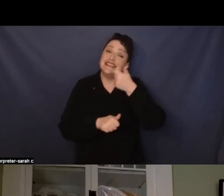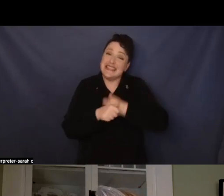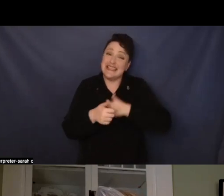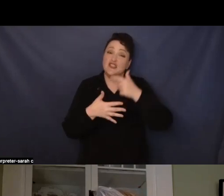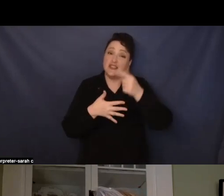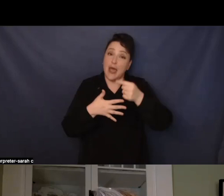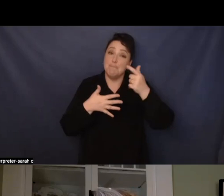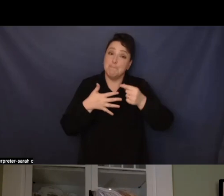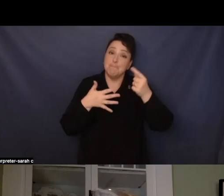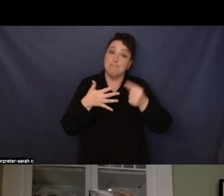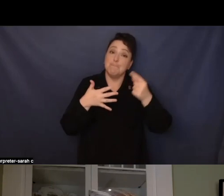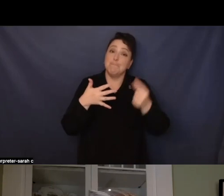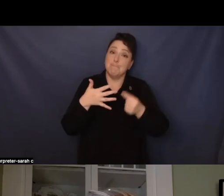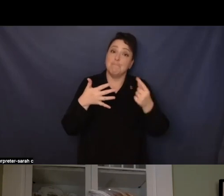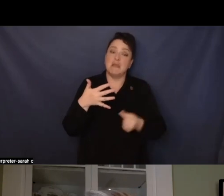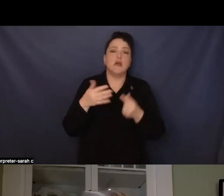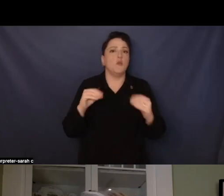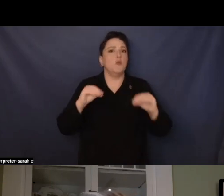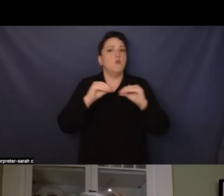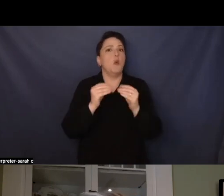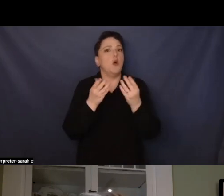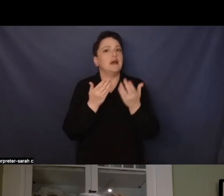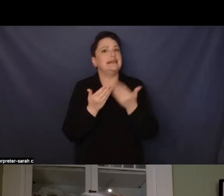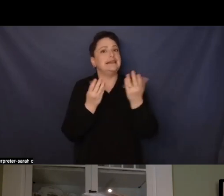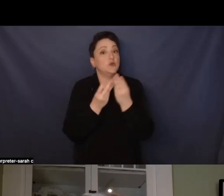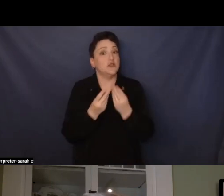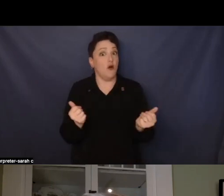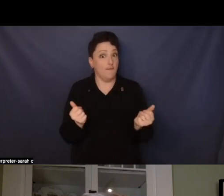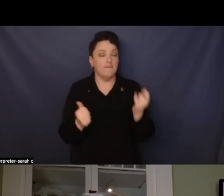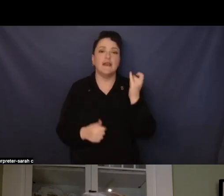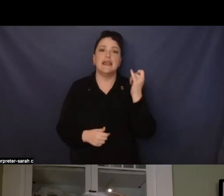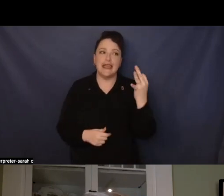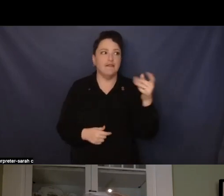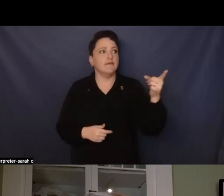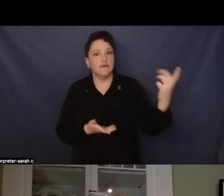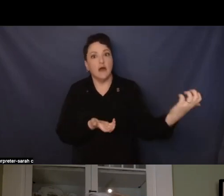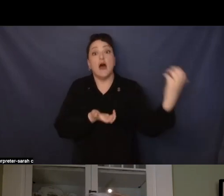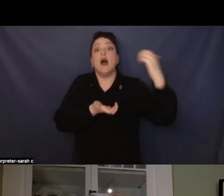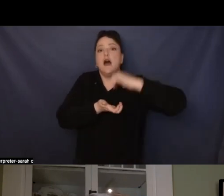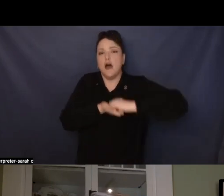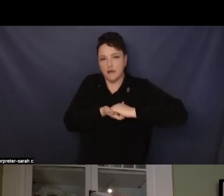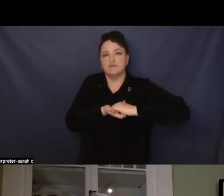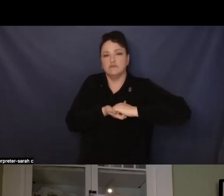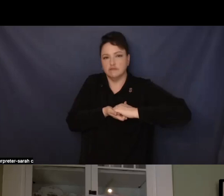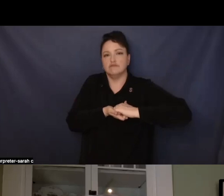resolve if you can resolve it with the healthcare provider. Because everything takes a long time.